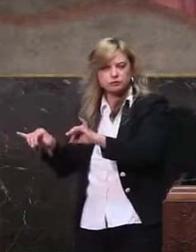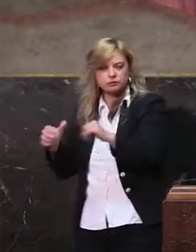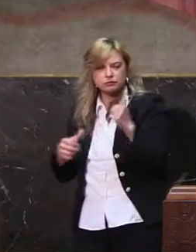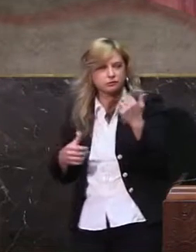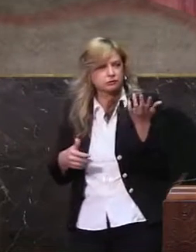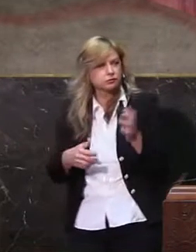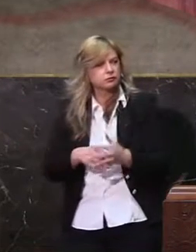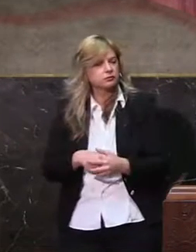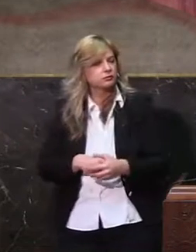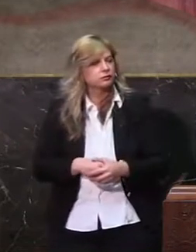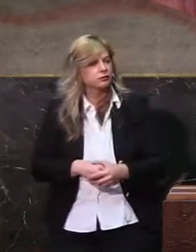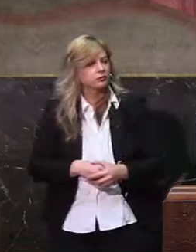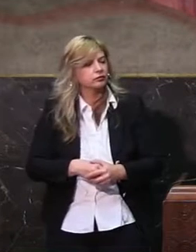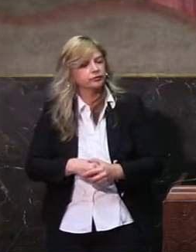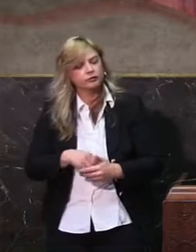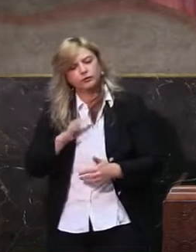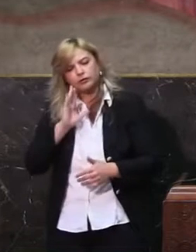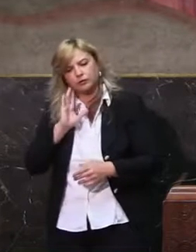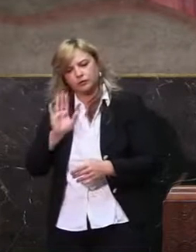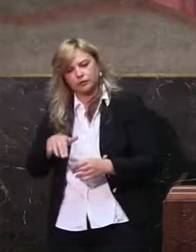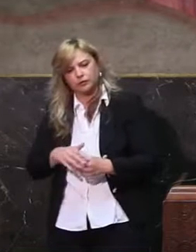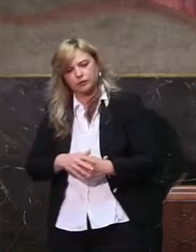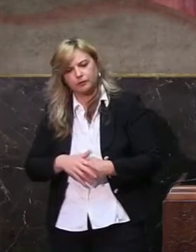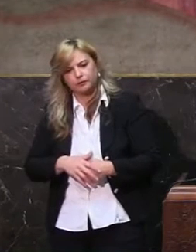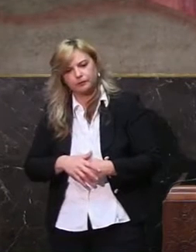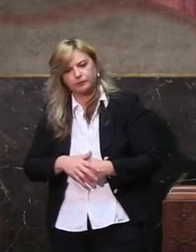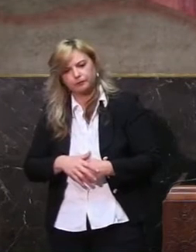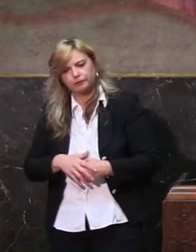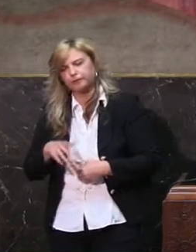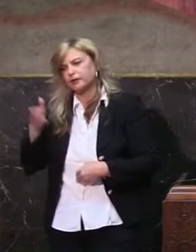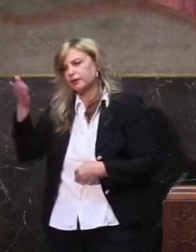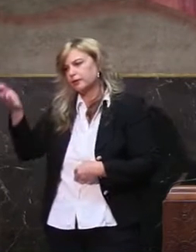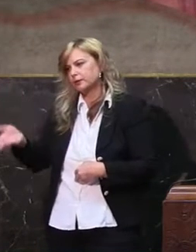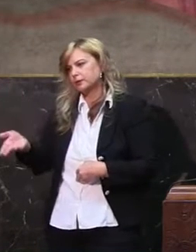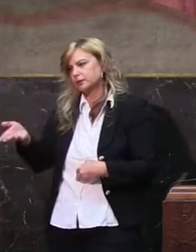that I have said is that certainly those are historical figures and there is a